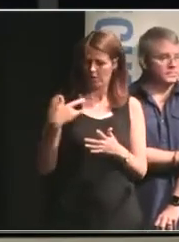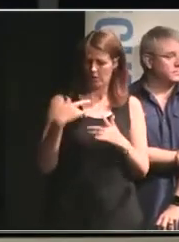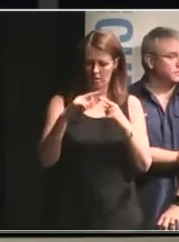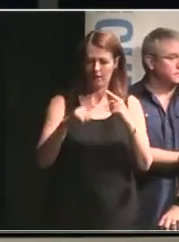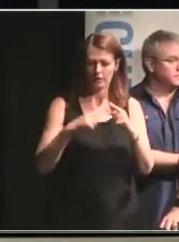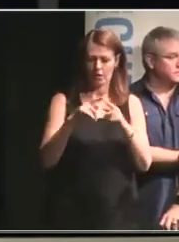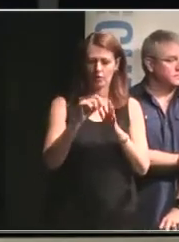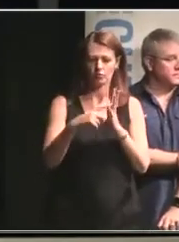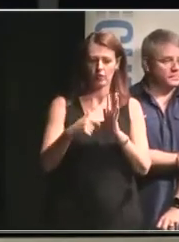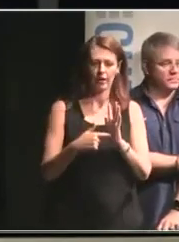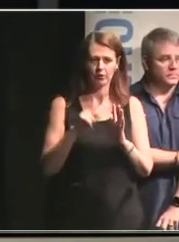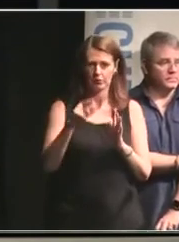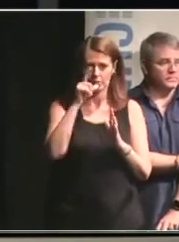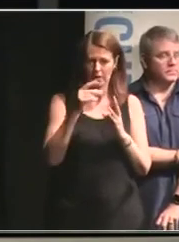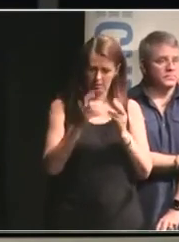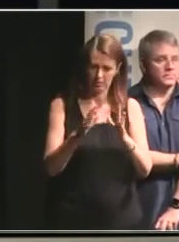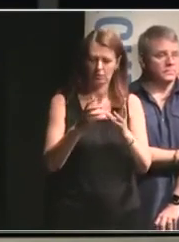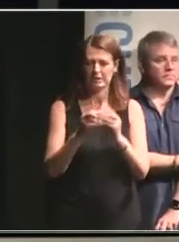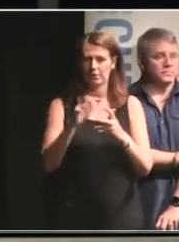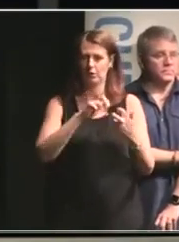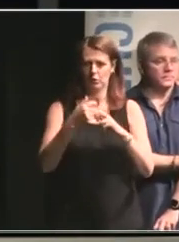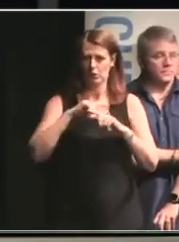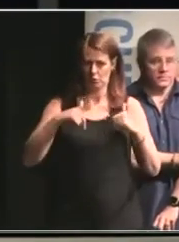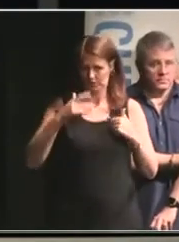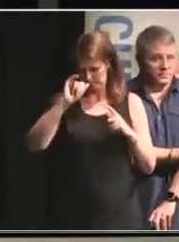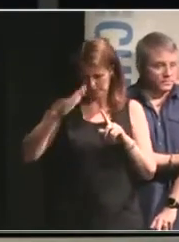products and so that we can deal with some of the issues that we have to in in a legacy sense.